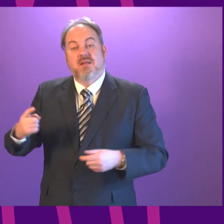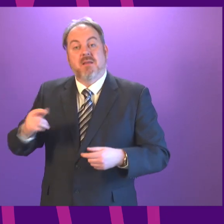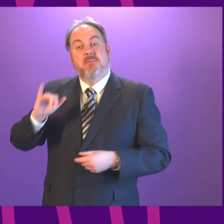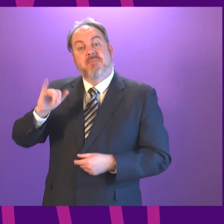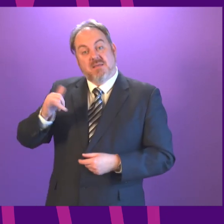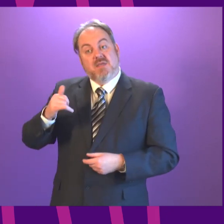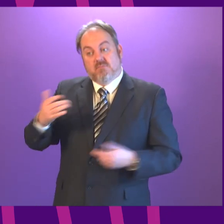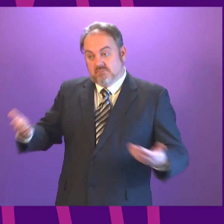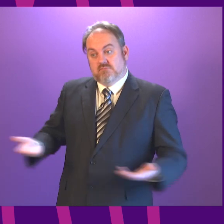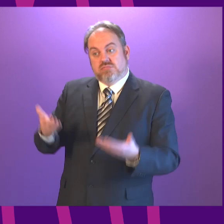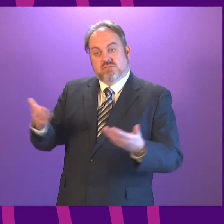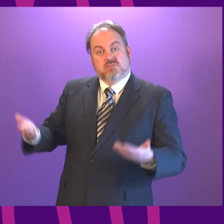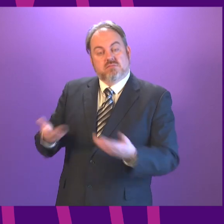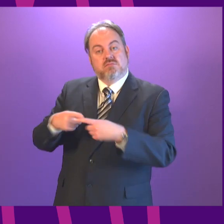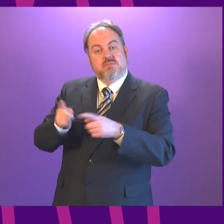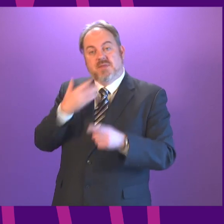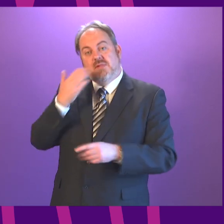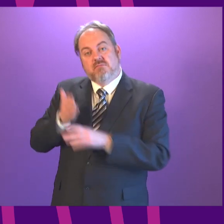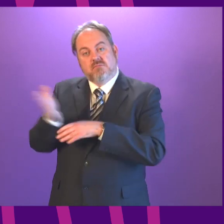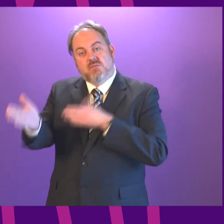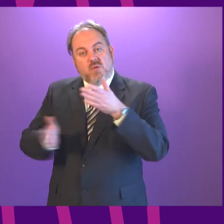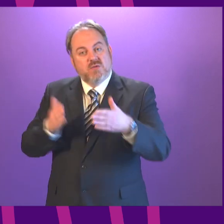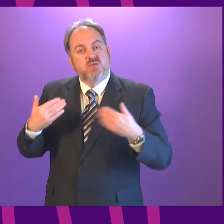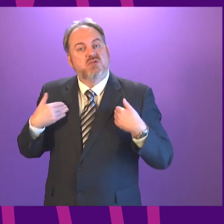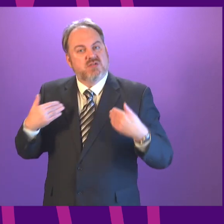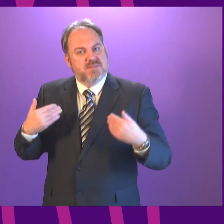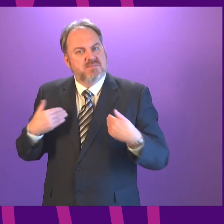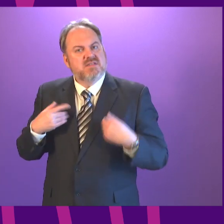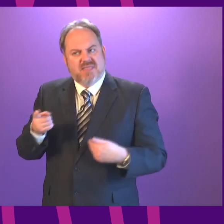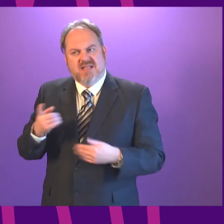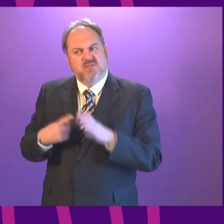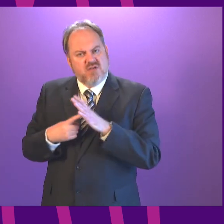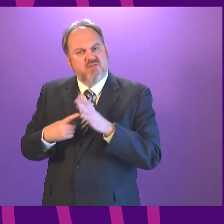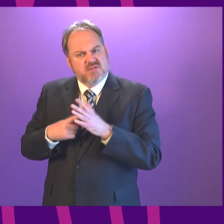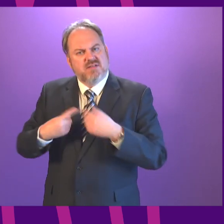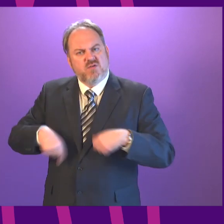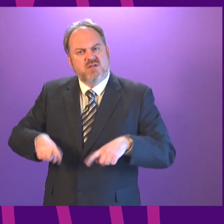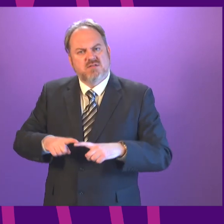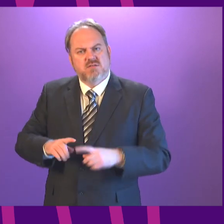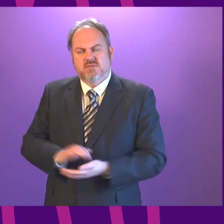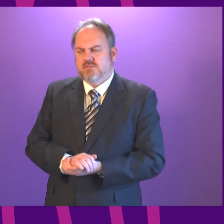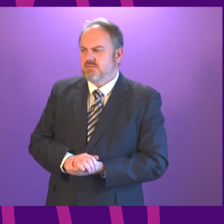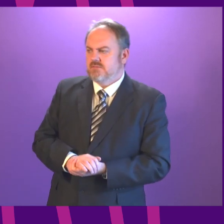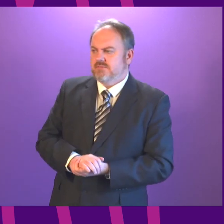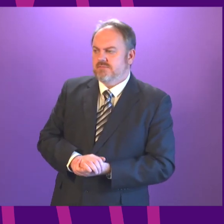physical activity will be at or very near the top of the list of priorities. The Deputy Presiding Officer: The final question will be from John Scott.